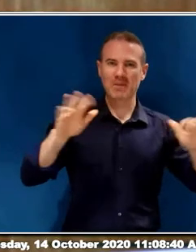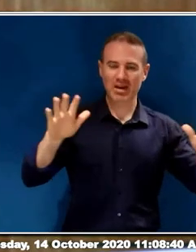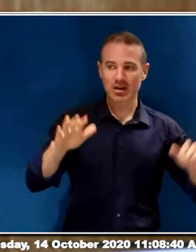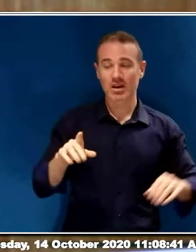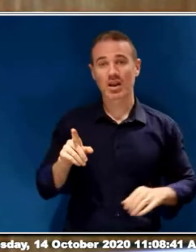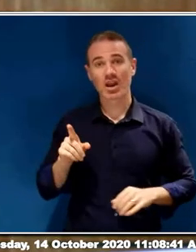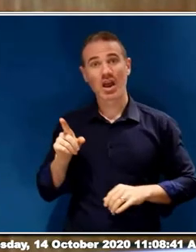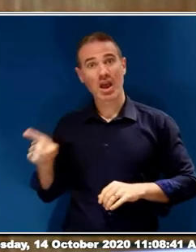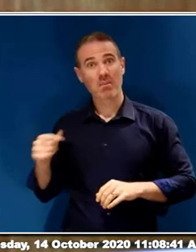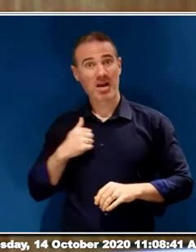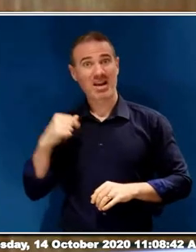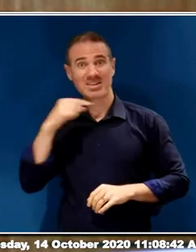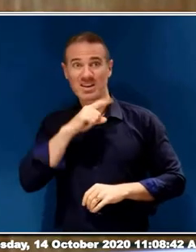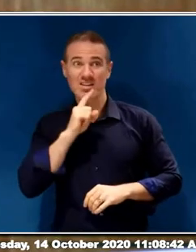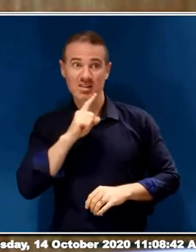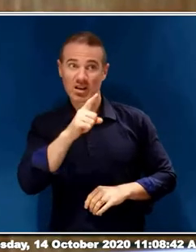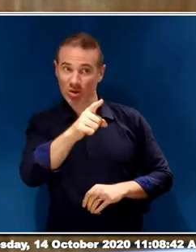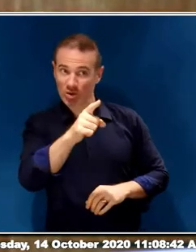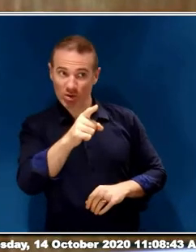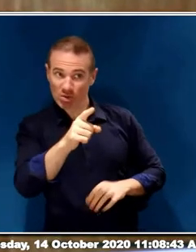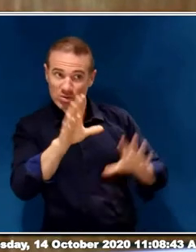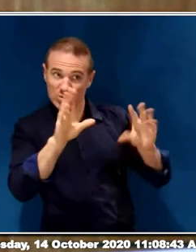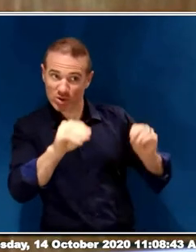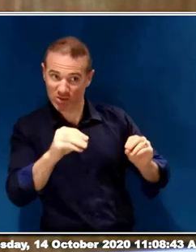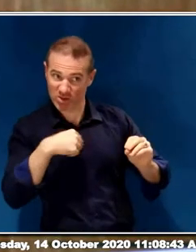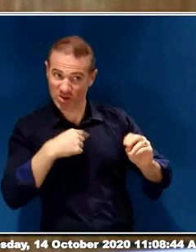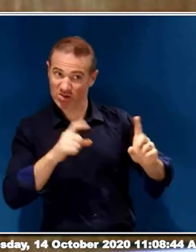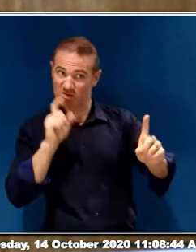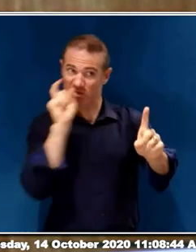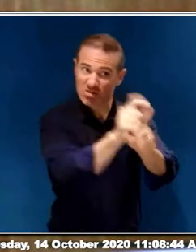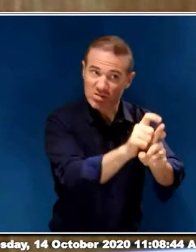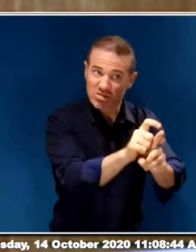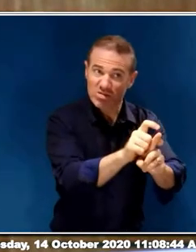To which point Kobe stood up, the other student began to run off.